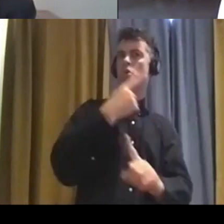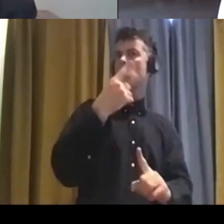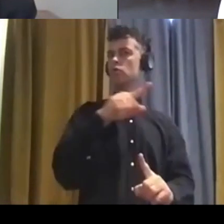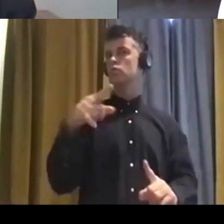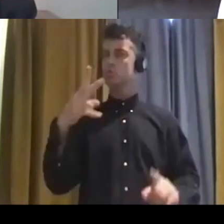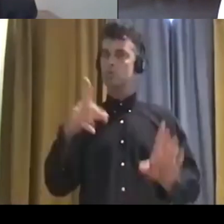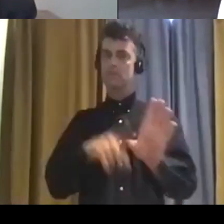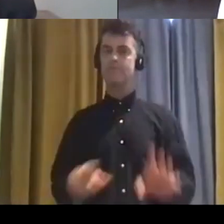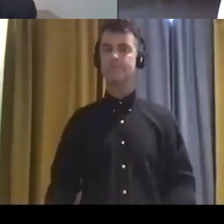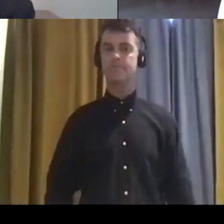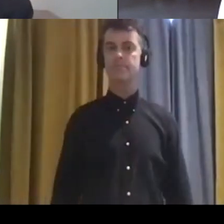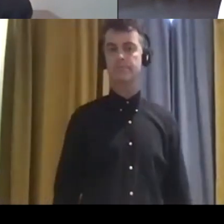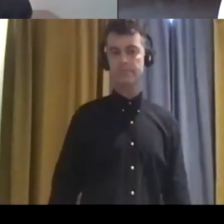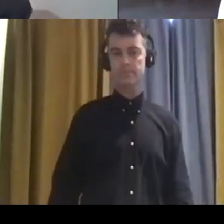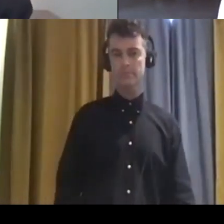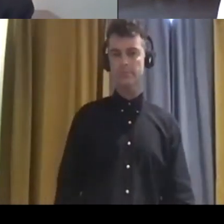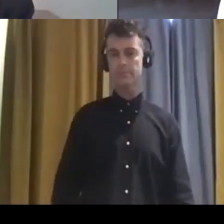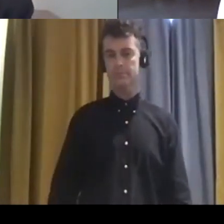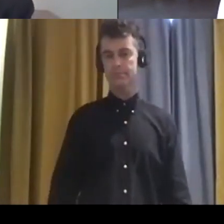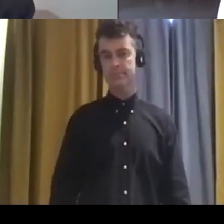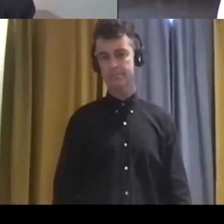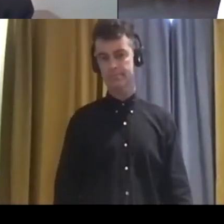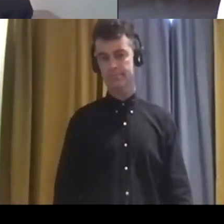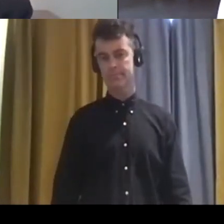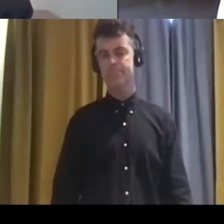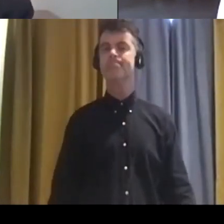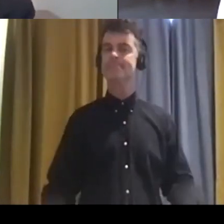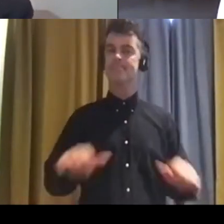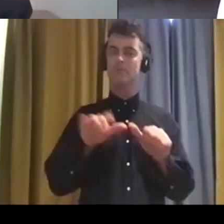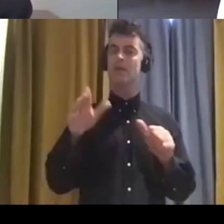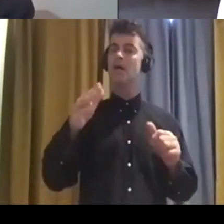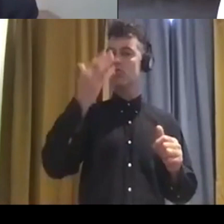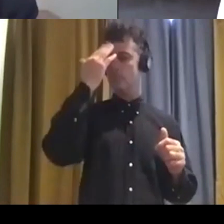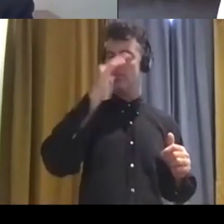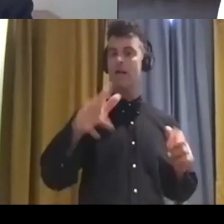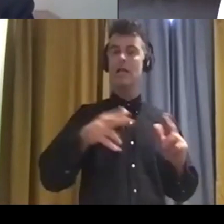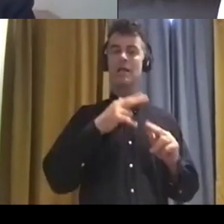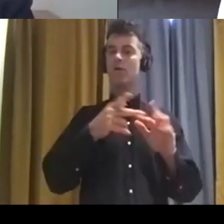Yeah brilliant and just a reminder as well to make sure that if you have any questions